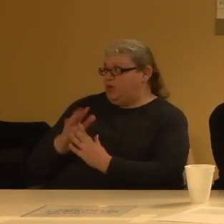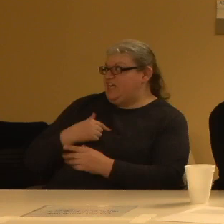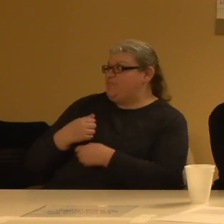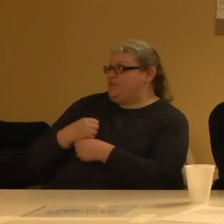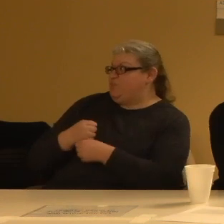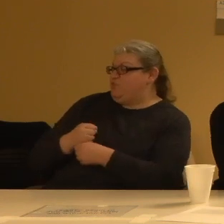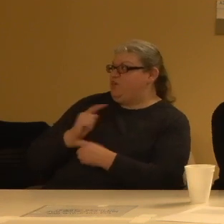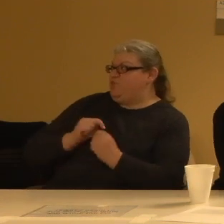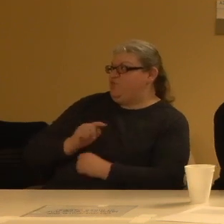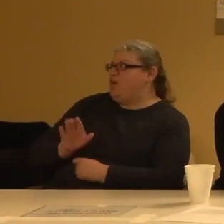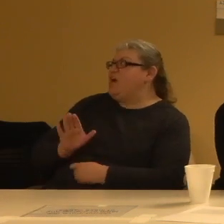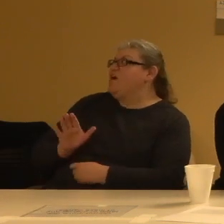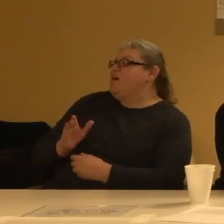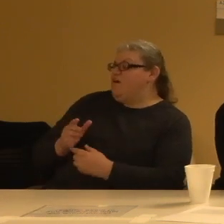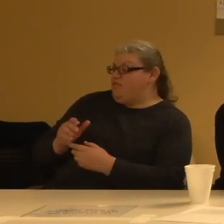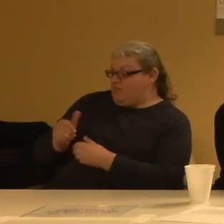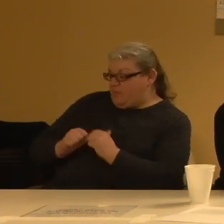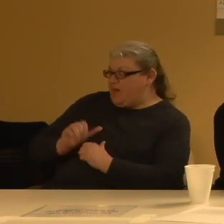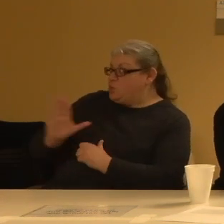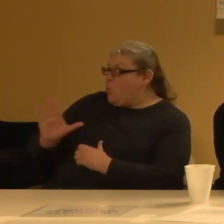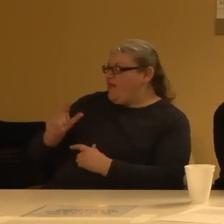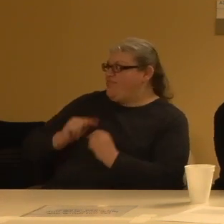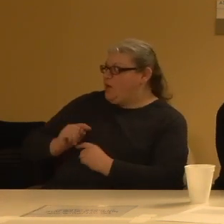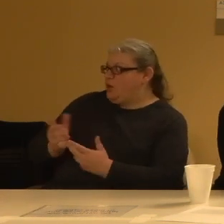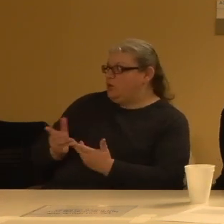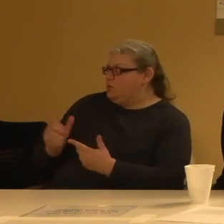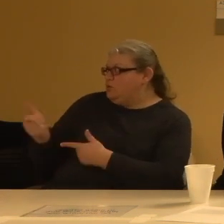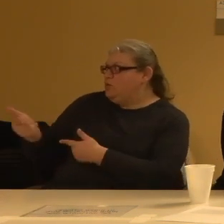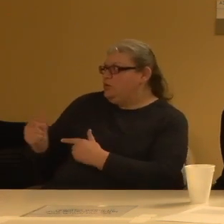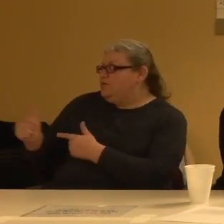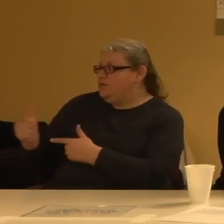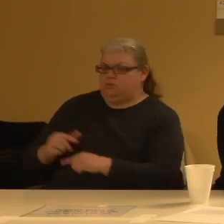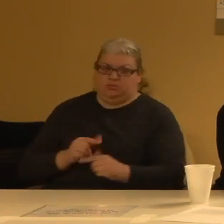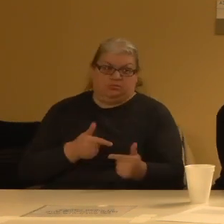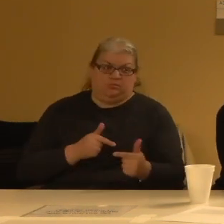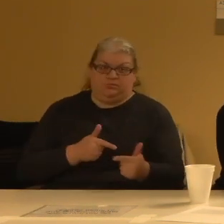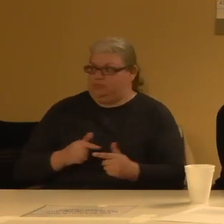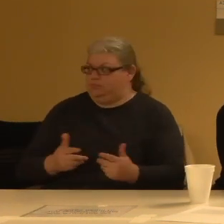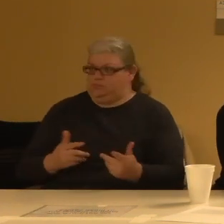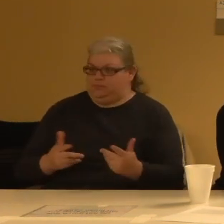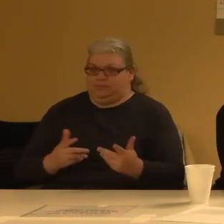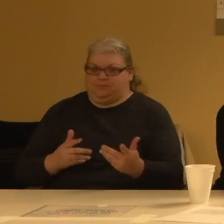theater, missy, you take over," "No, you take over. And finally the playwright went, 'cause he was like,